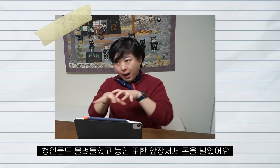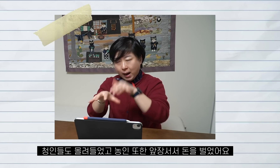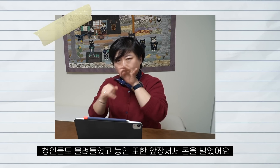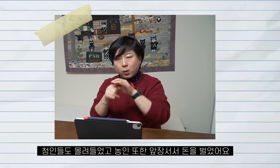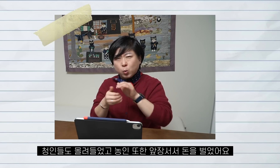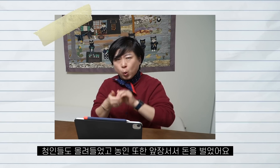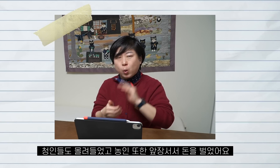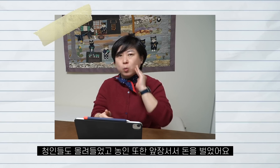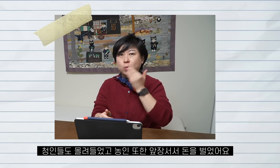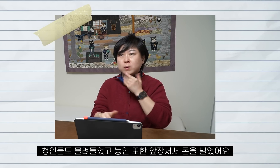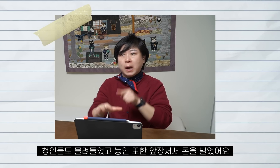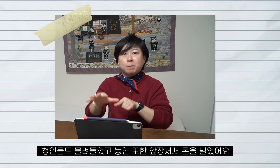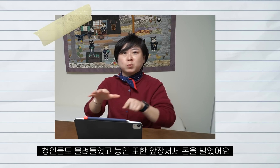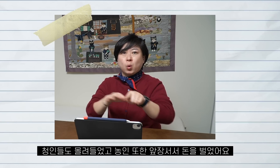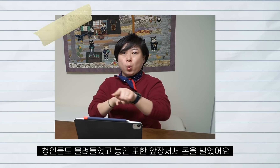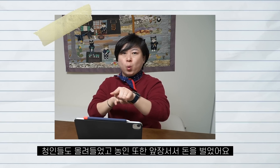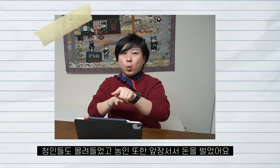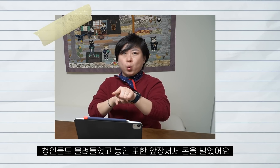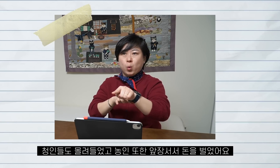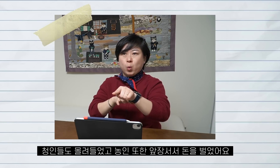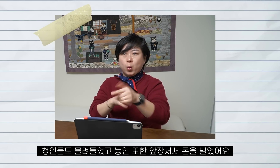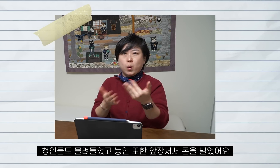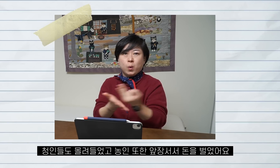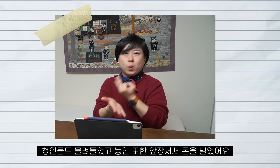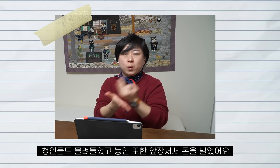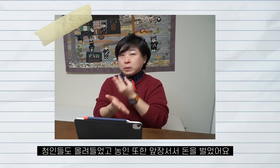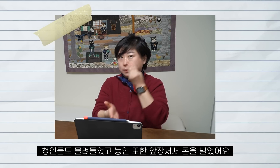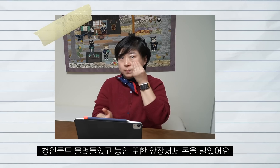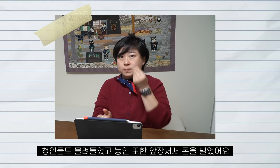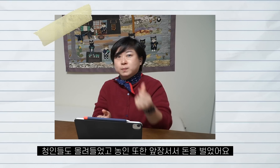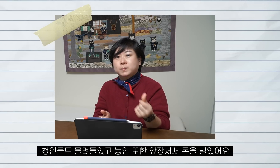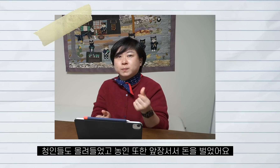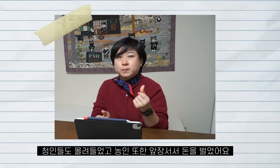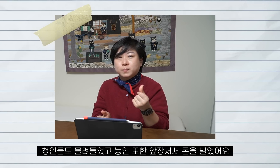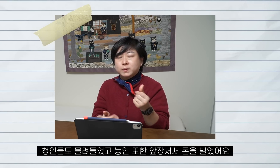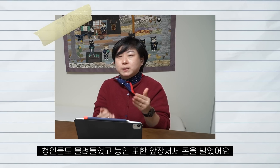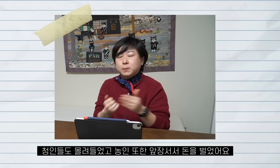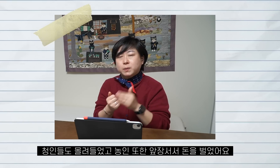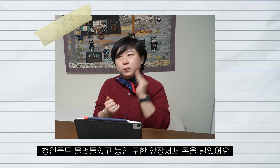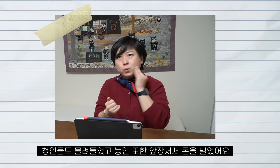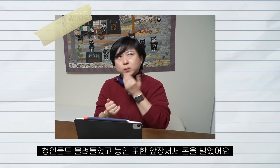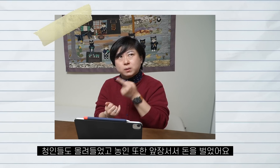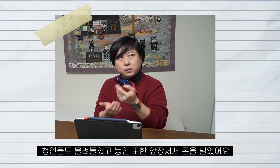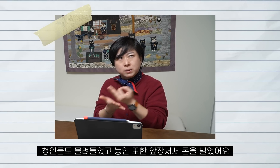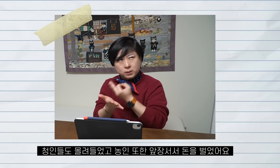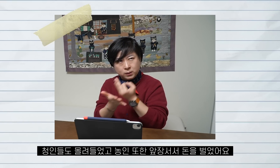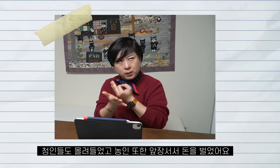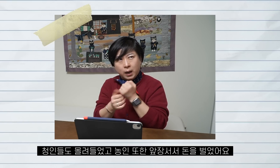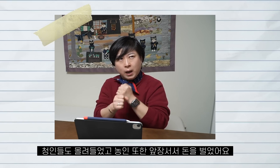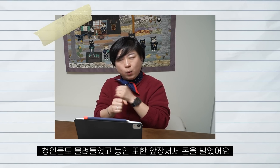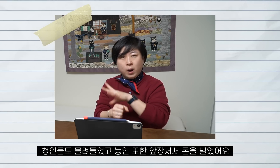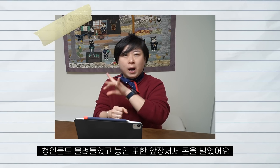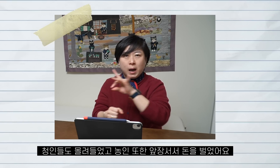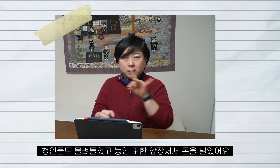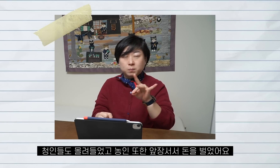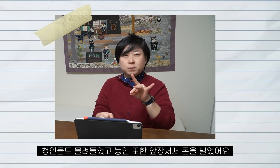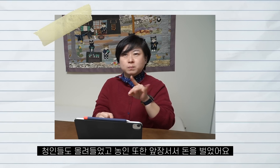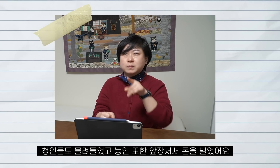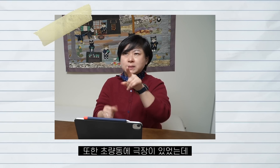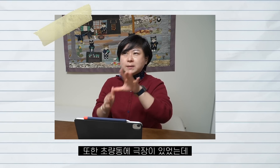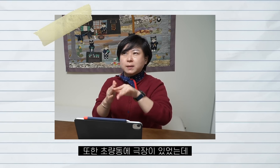Hearing people flocked in, and the deaf also took the lead and made money.